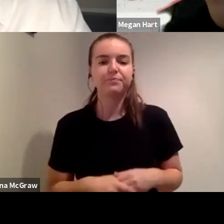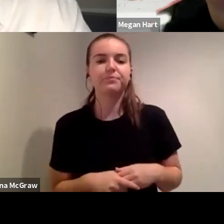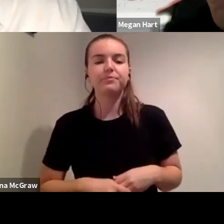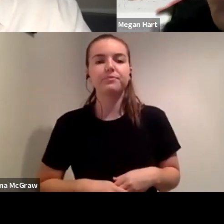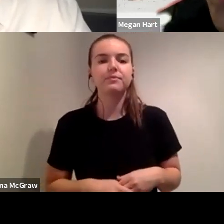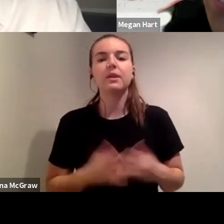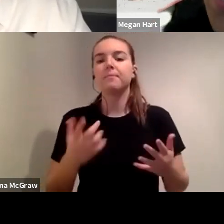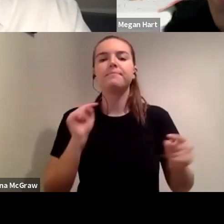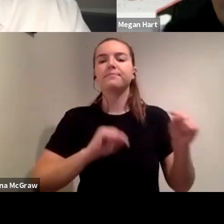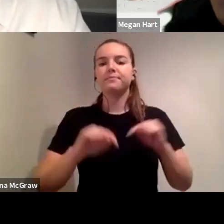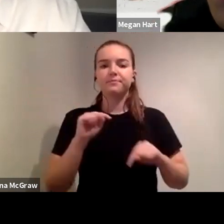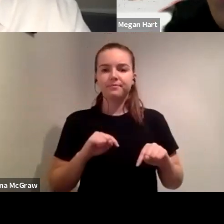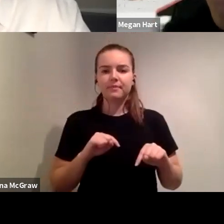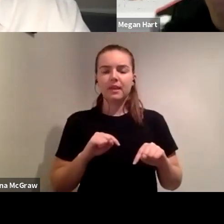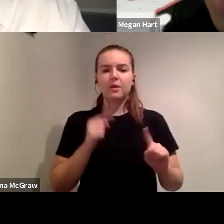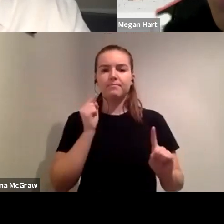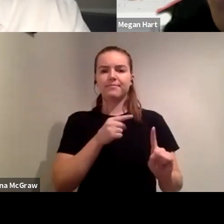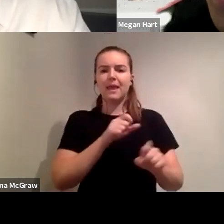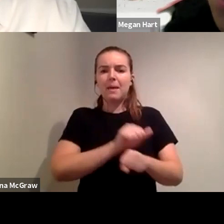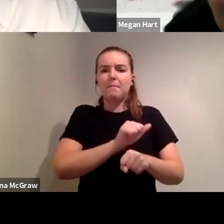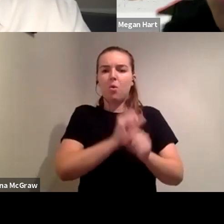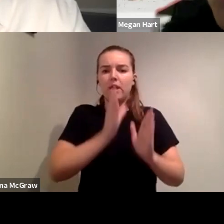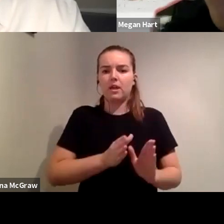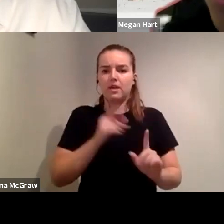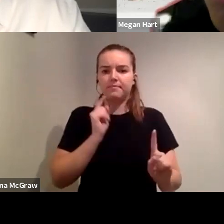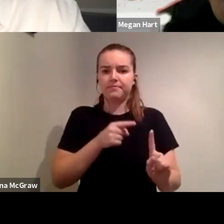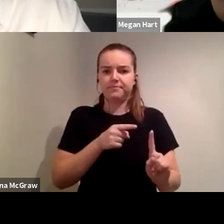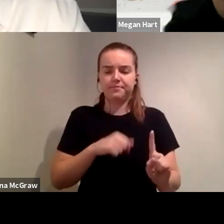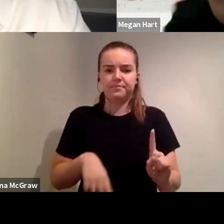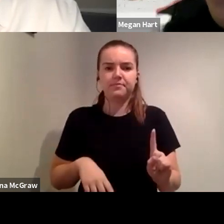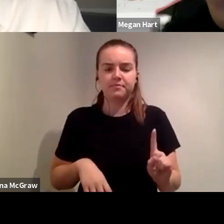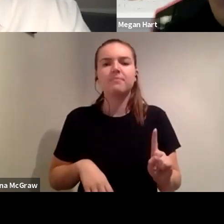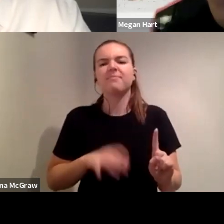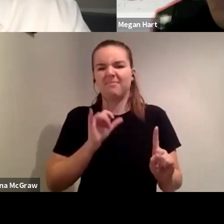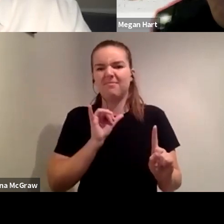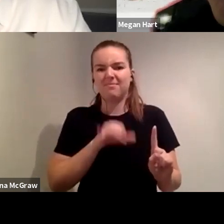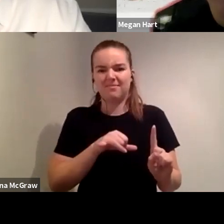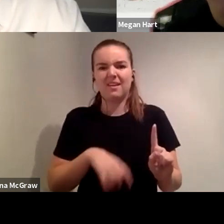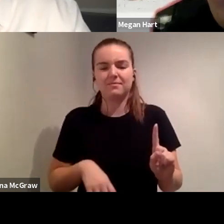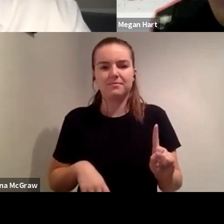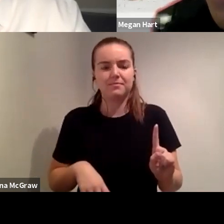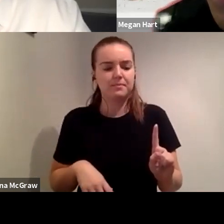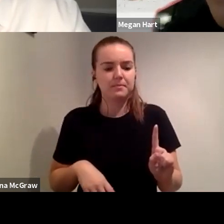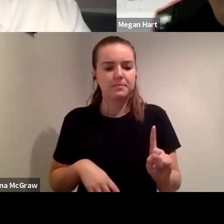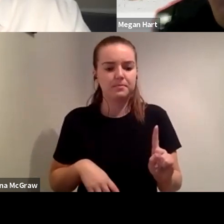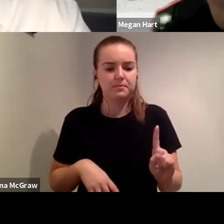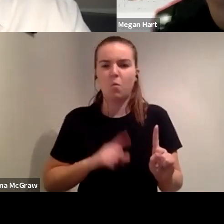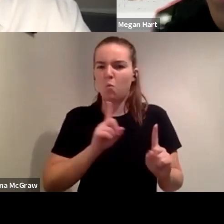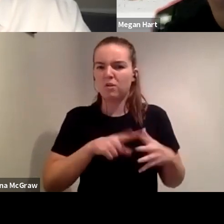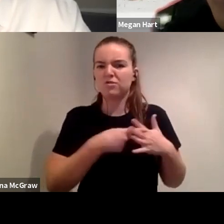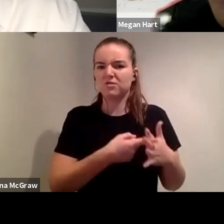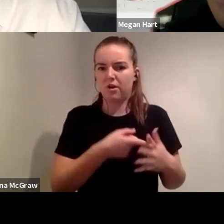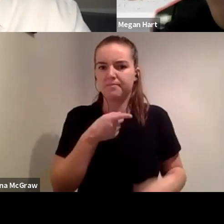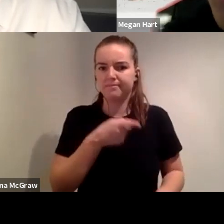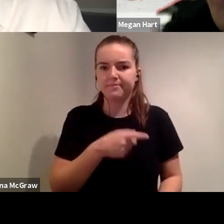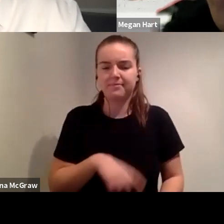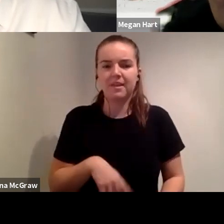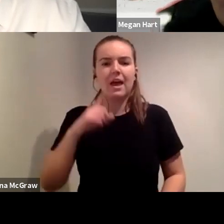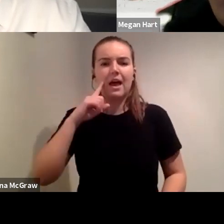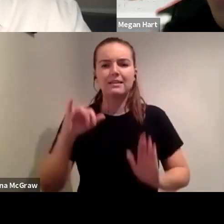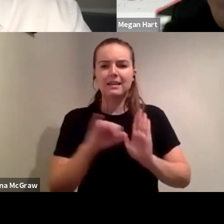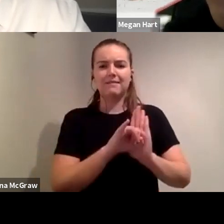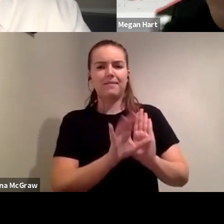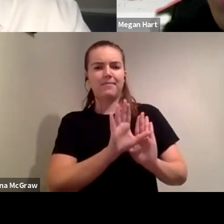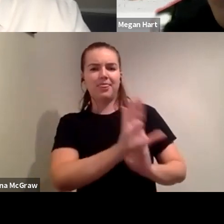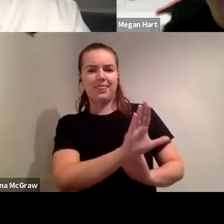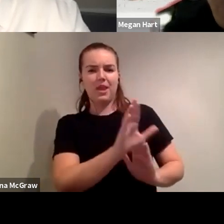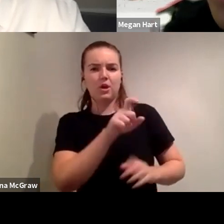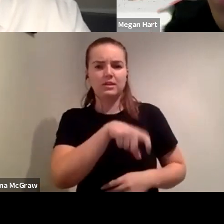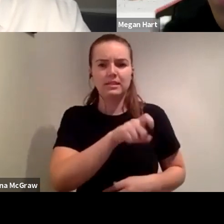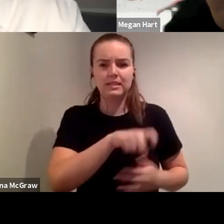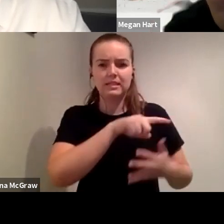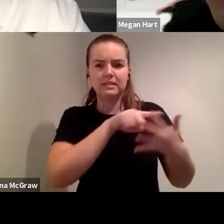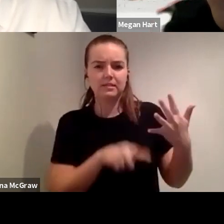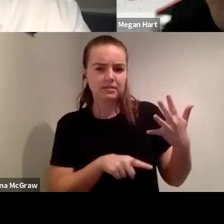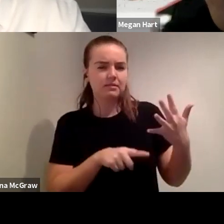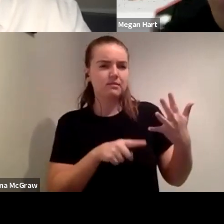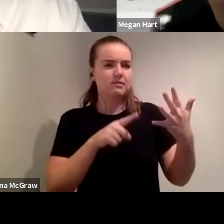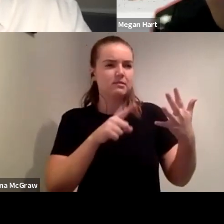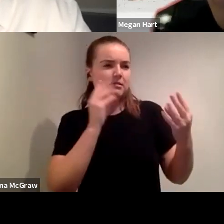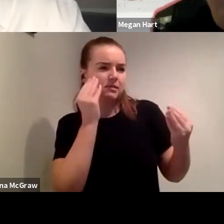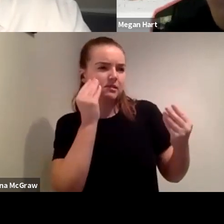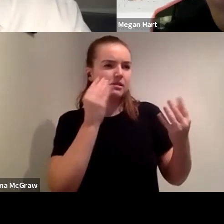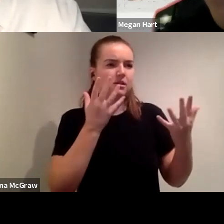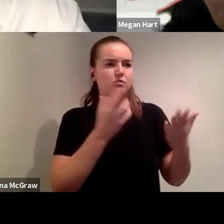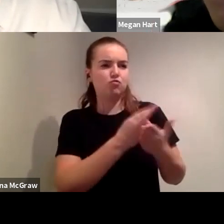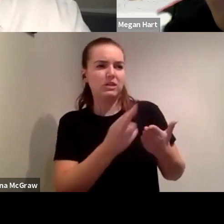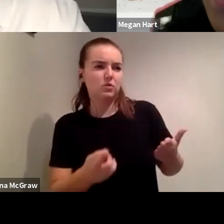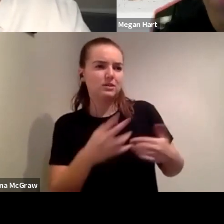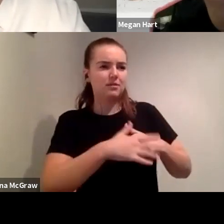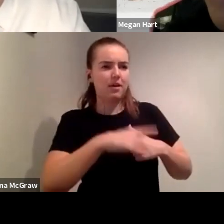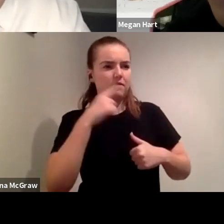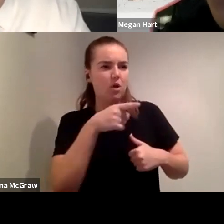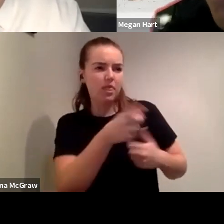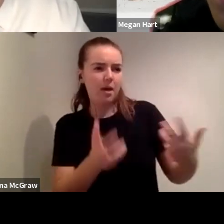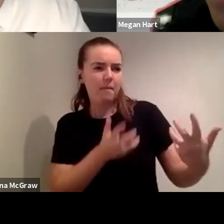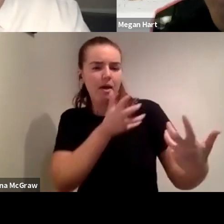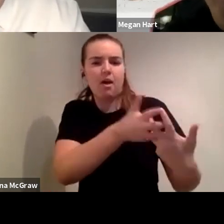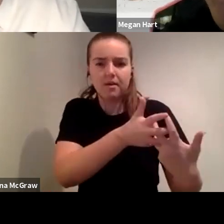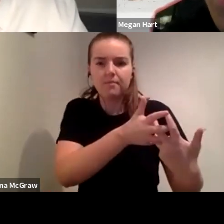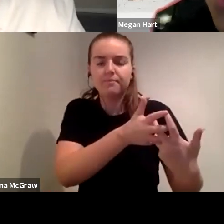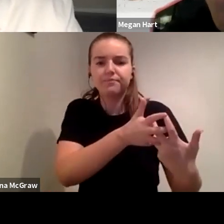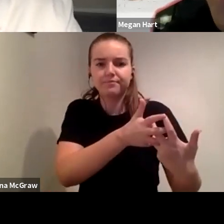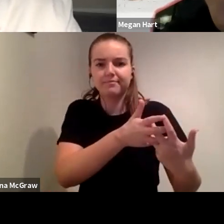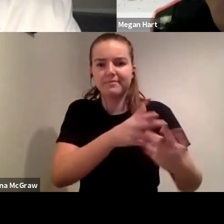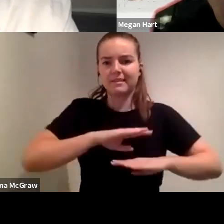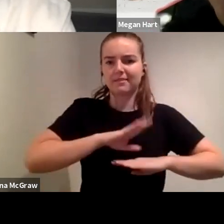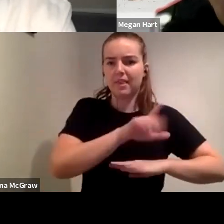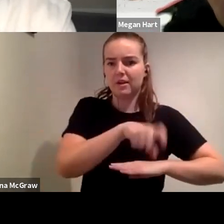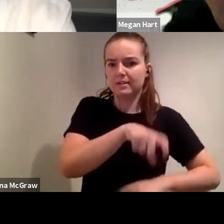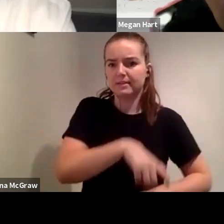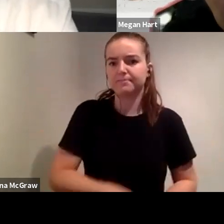And sometimes even more based on their qualifications.